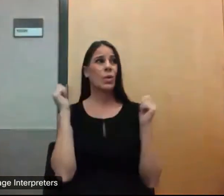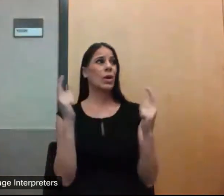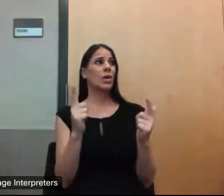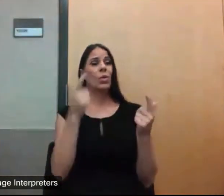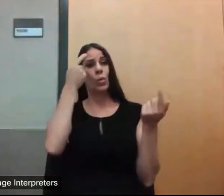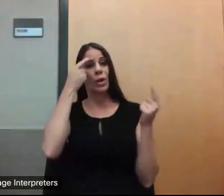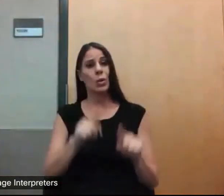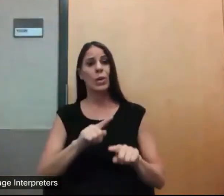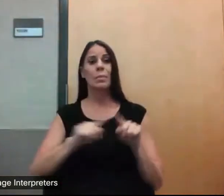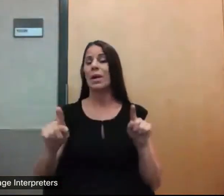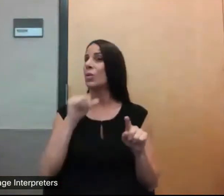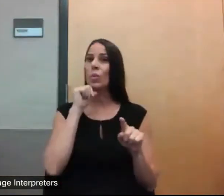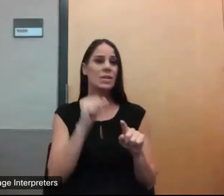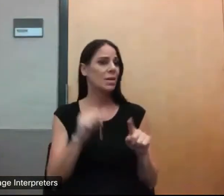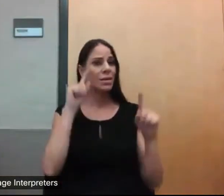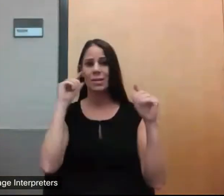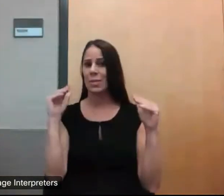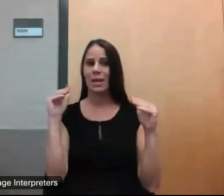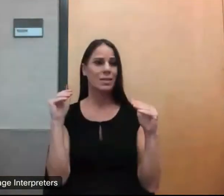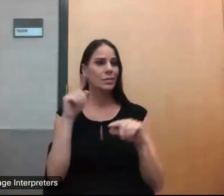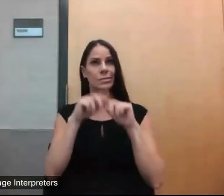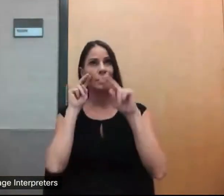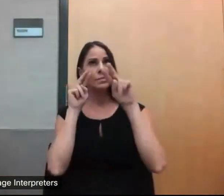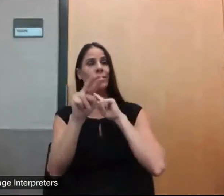unexpected. Um, it happened to be an election year and,